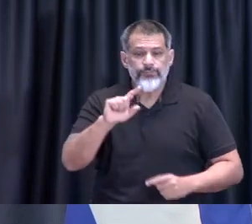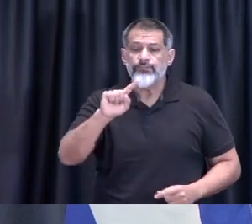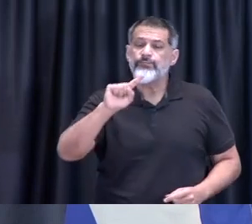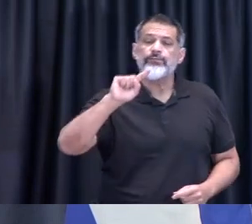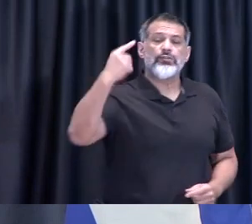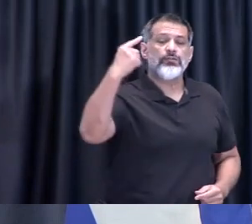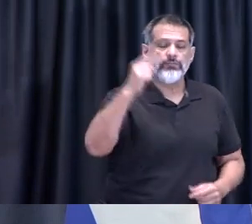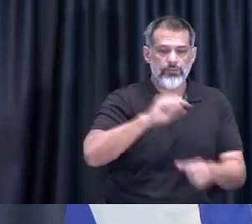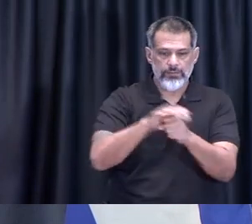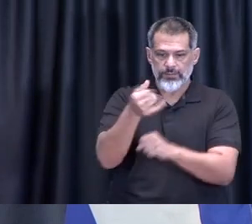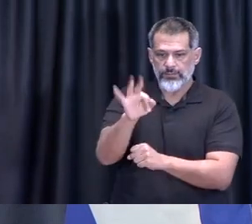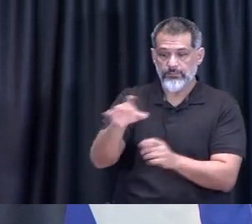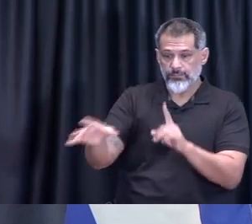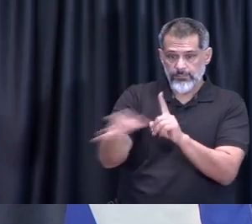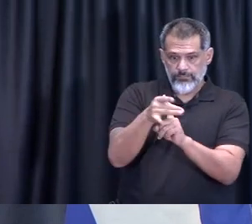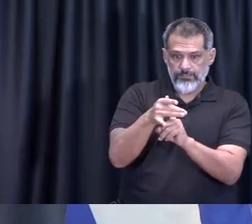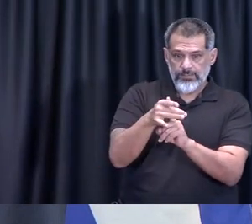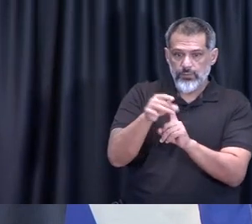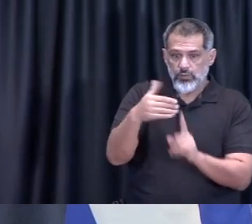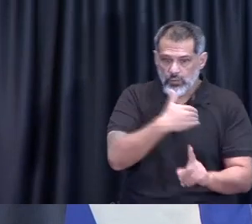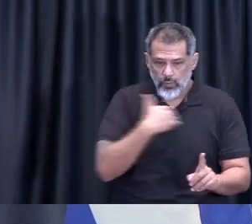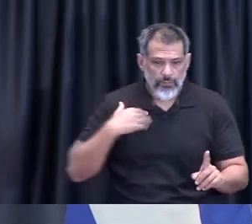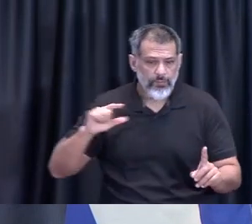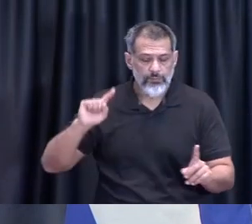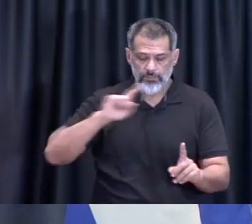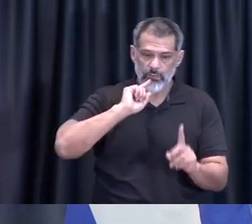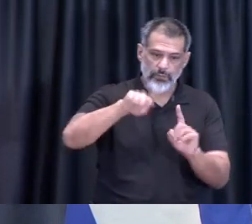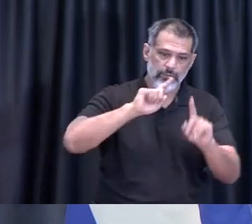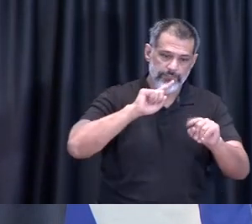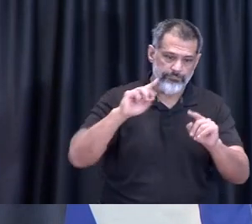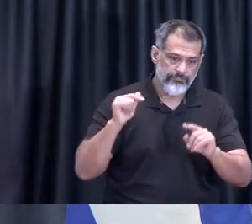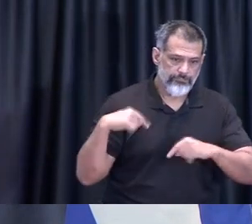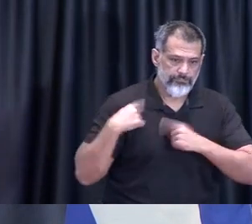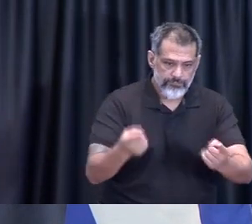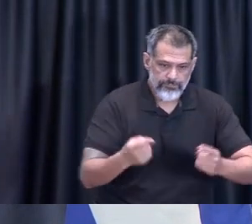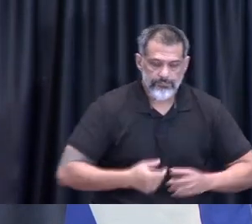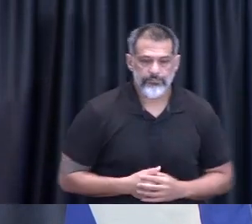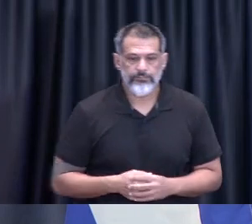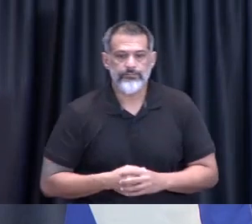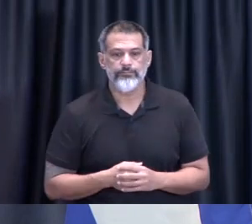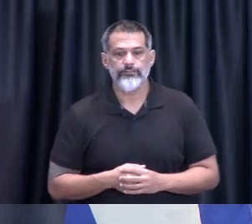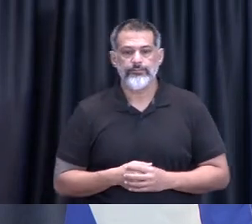reported in Toronto. There is no question